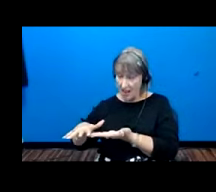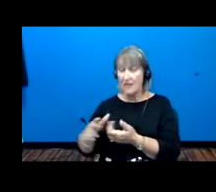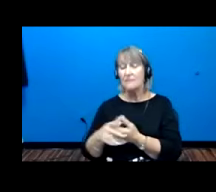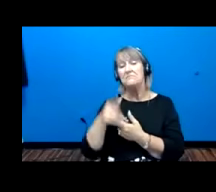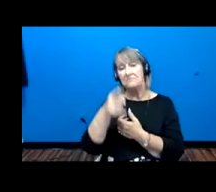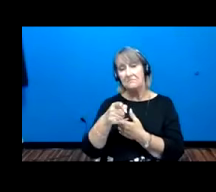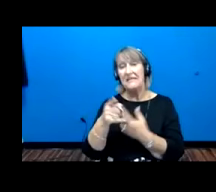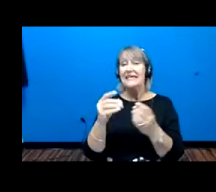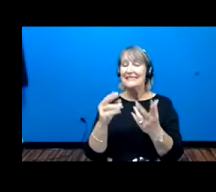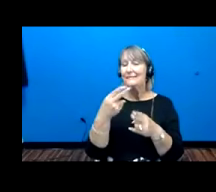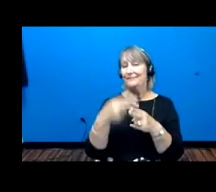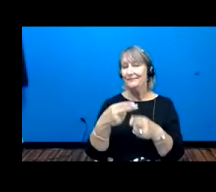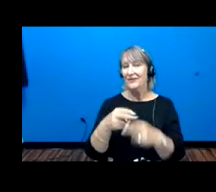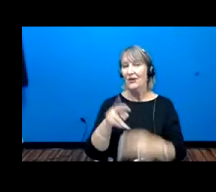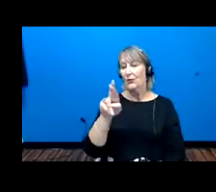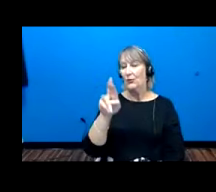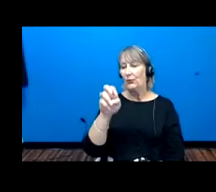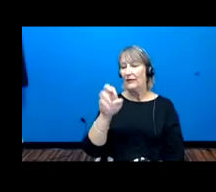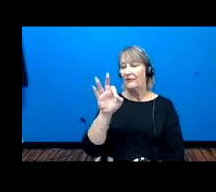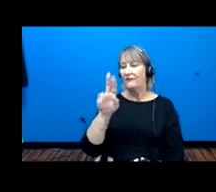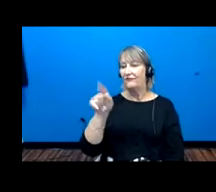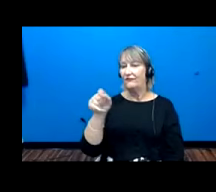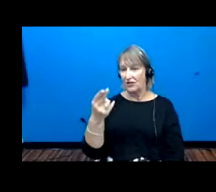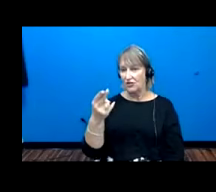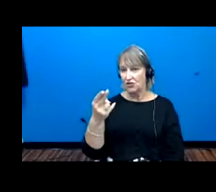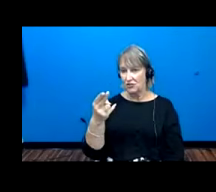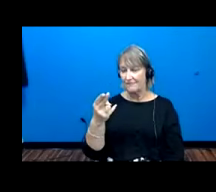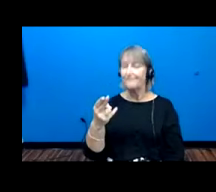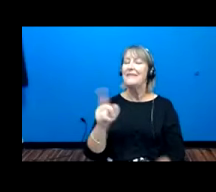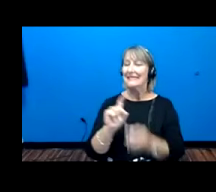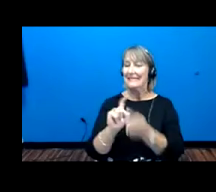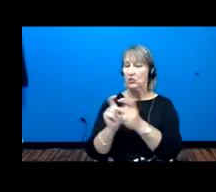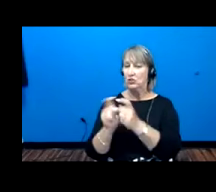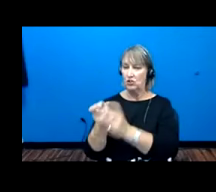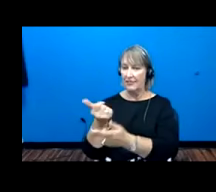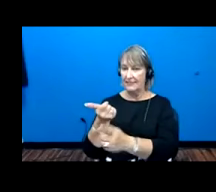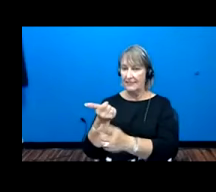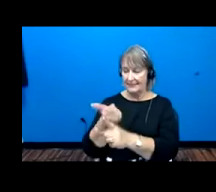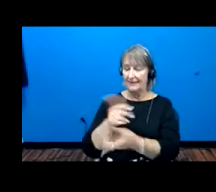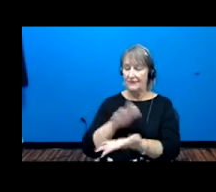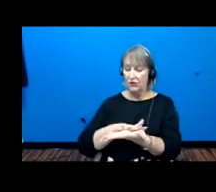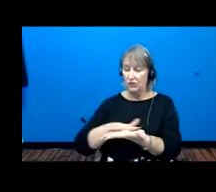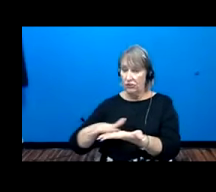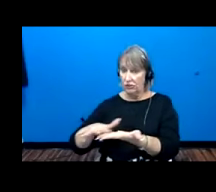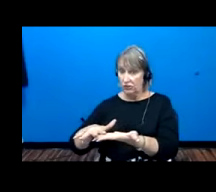through refreshable braille displays, a lot of folks are able to access that information, digital documents.